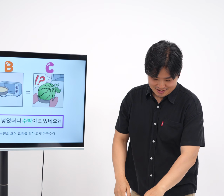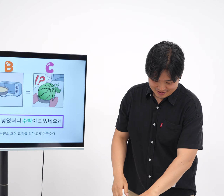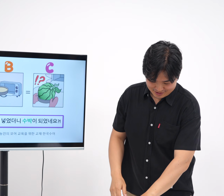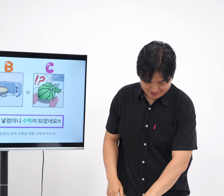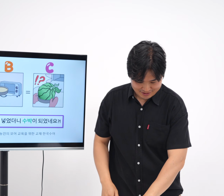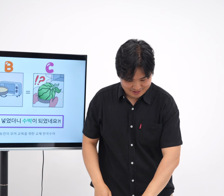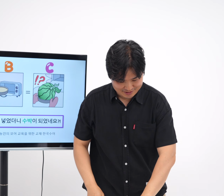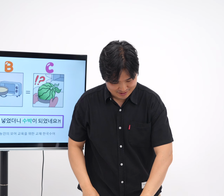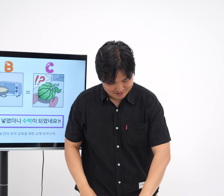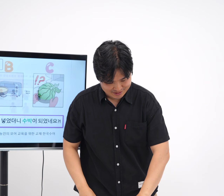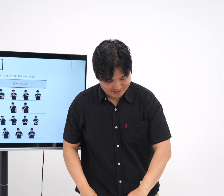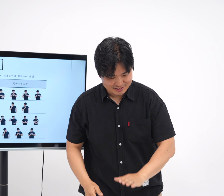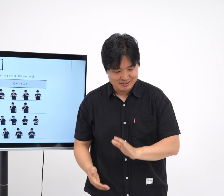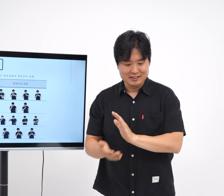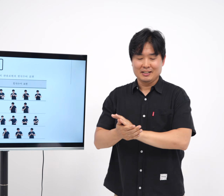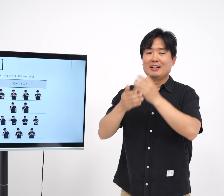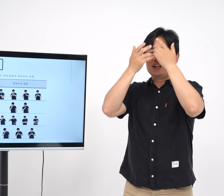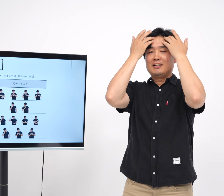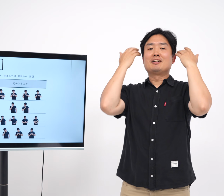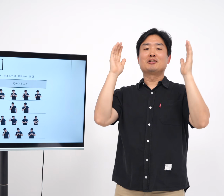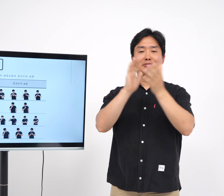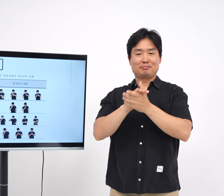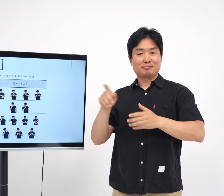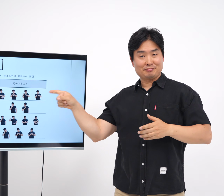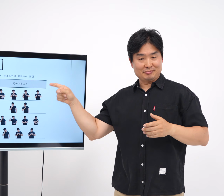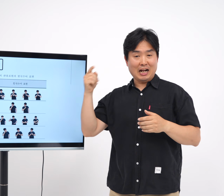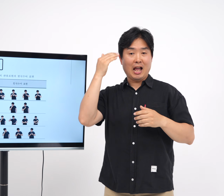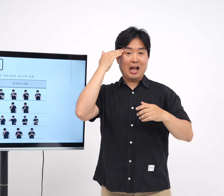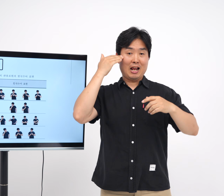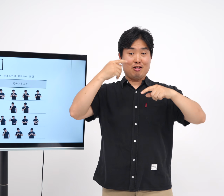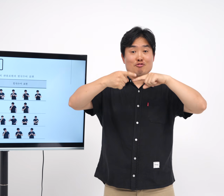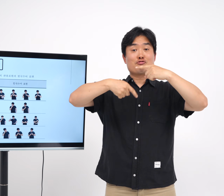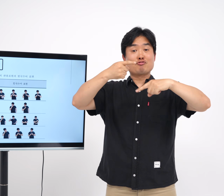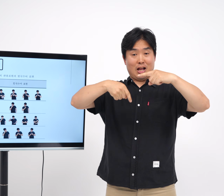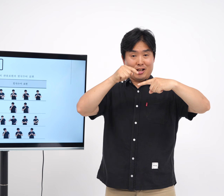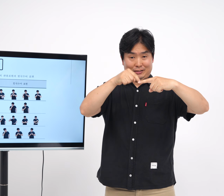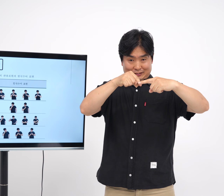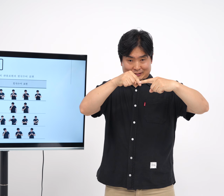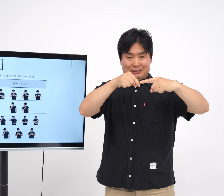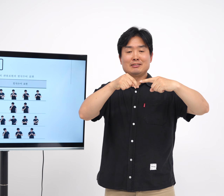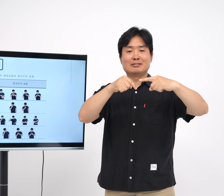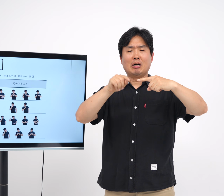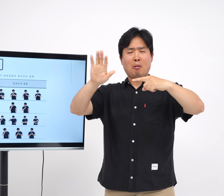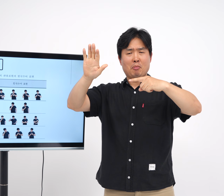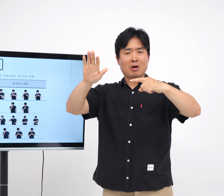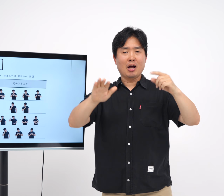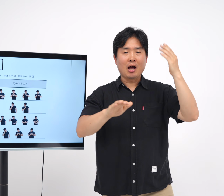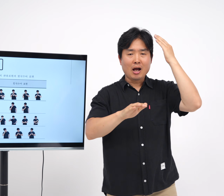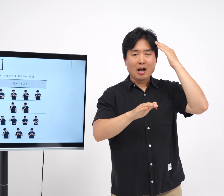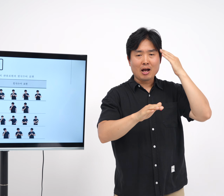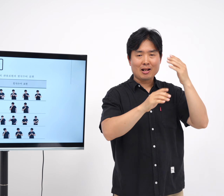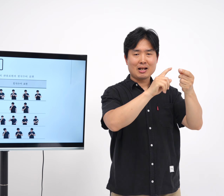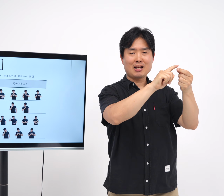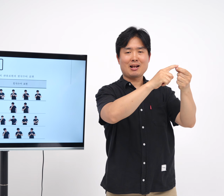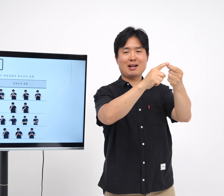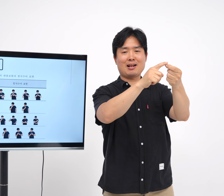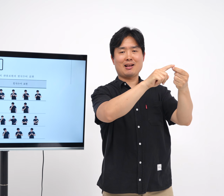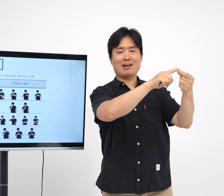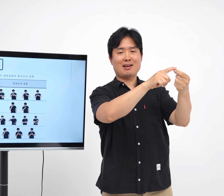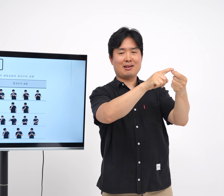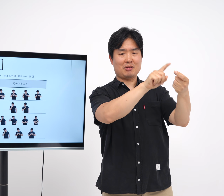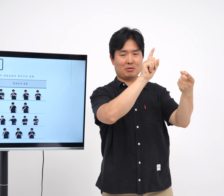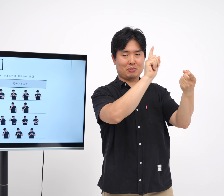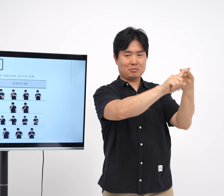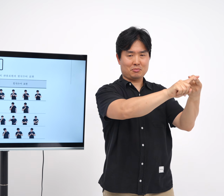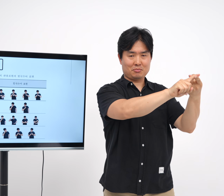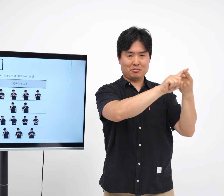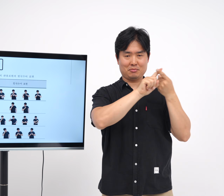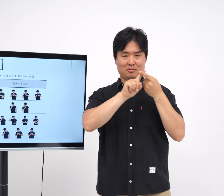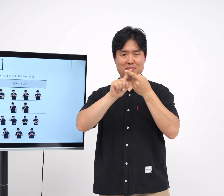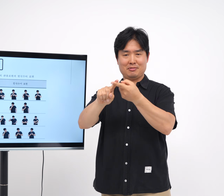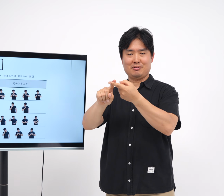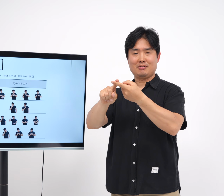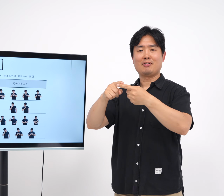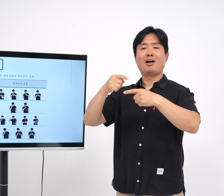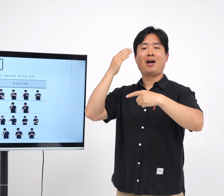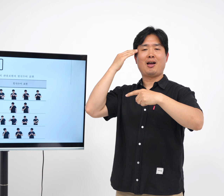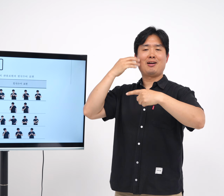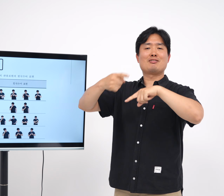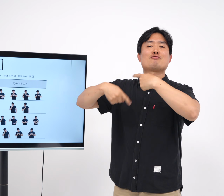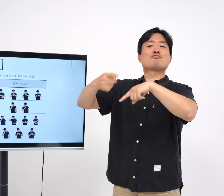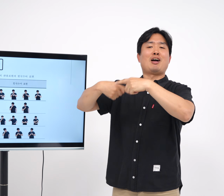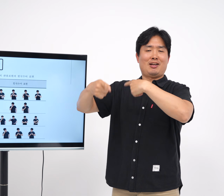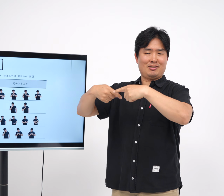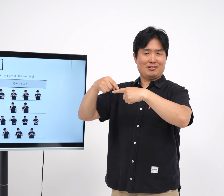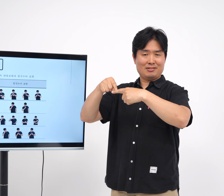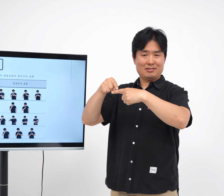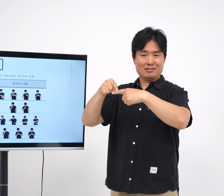Now, there is an expression that literally translates Korean into Korean sign language.